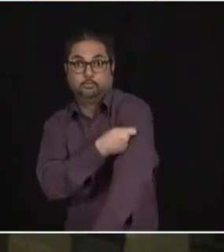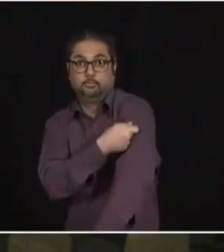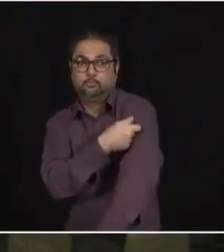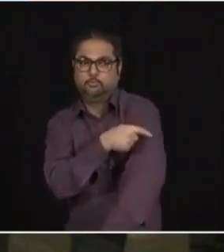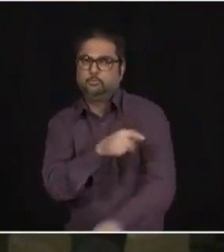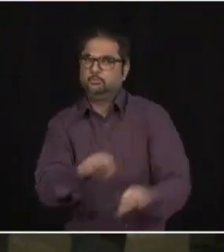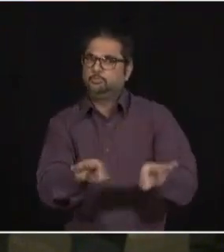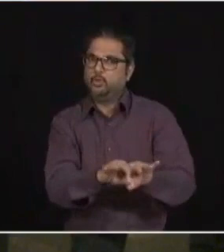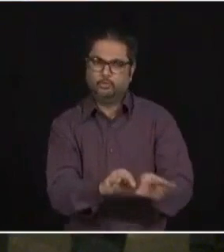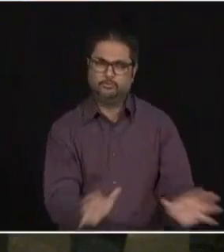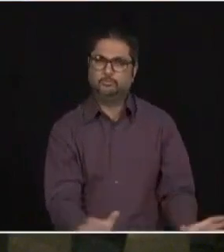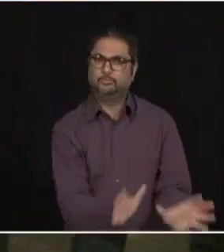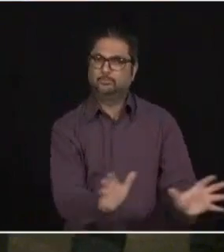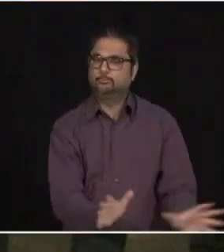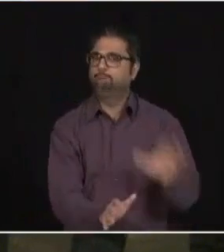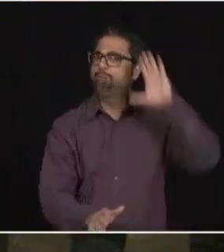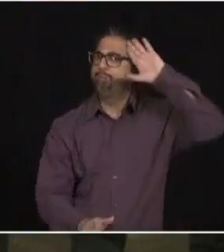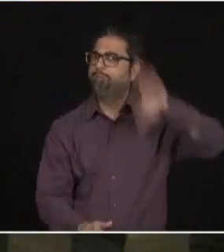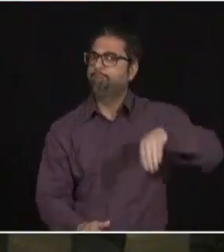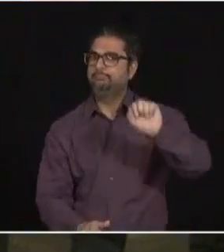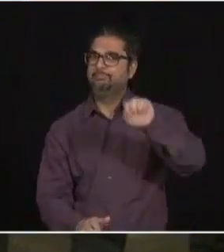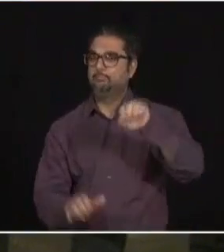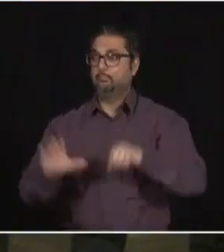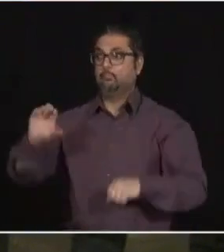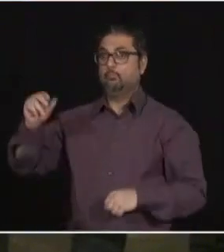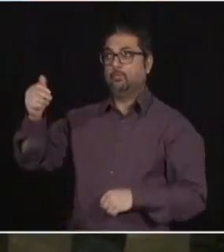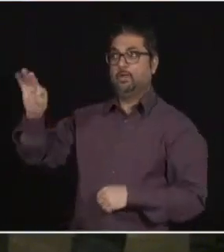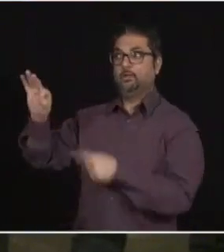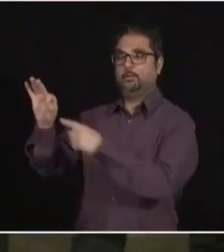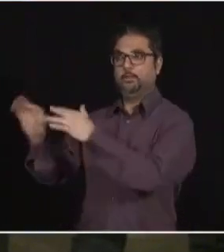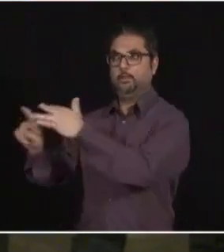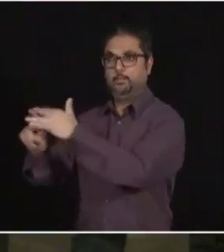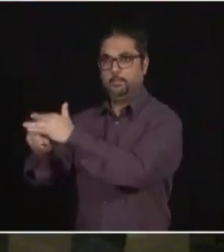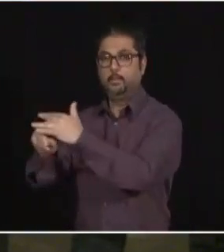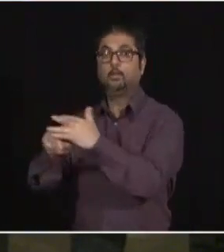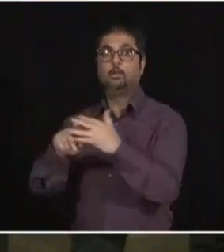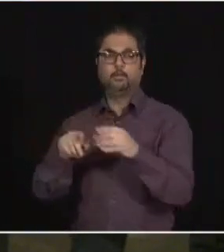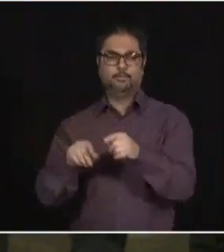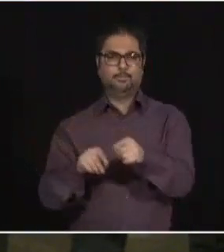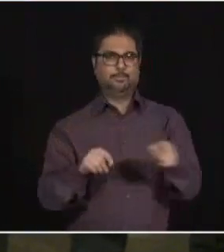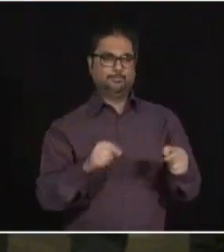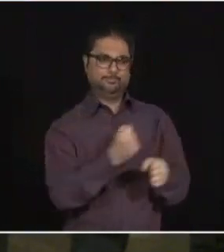that's going to be even more important to the people of Ontario as they've seen what's